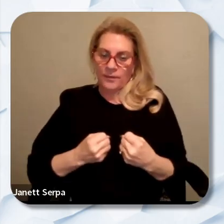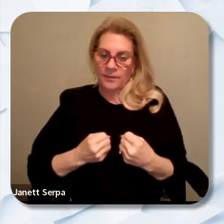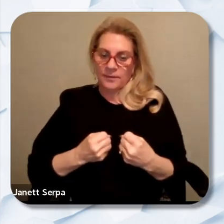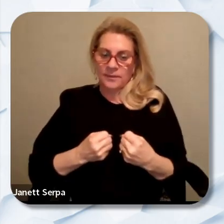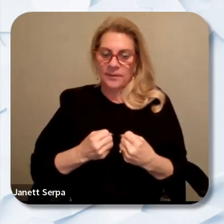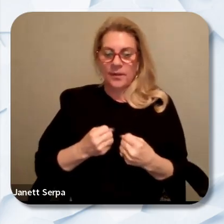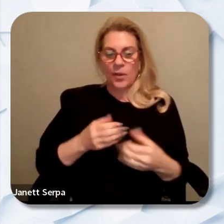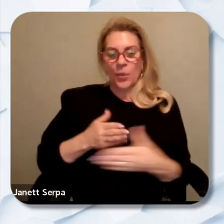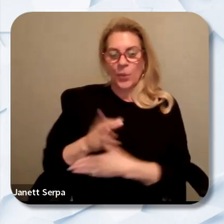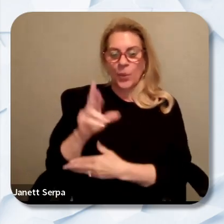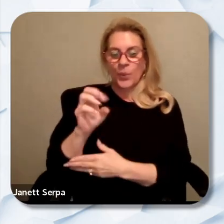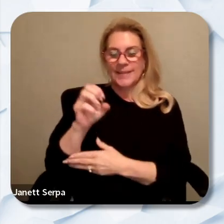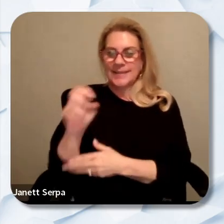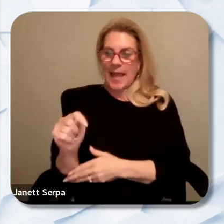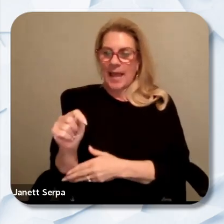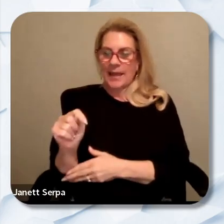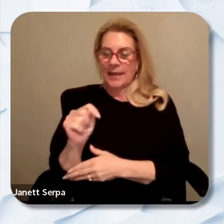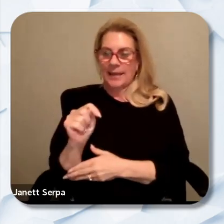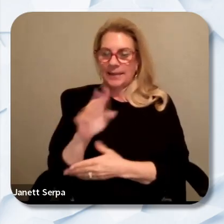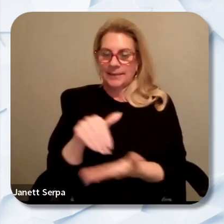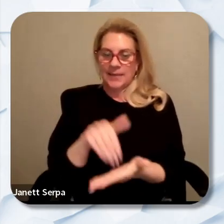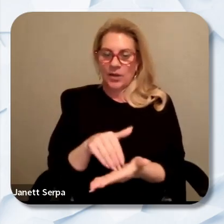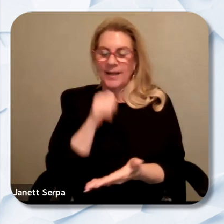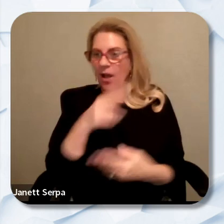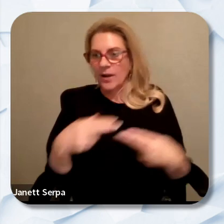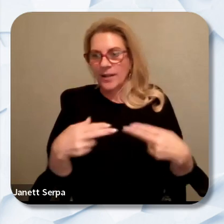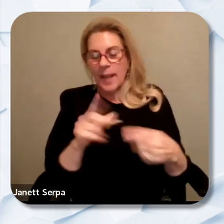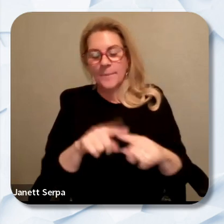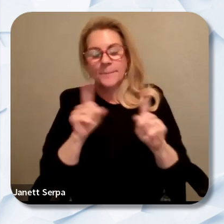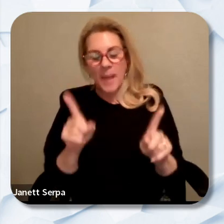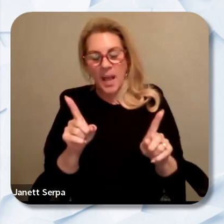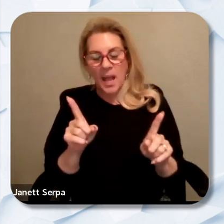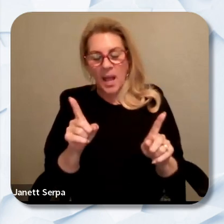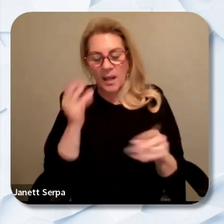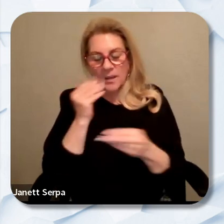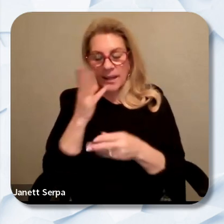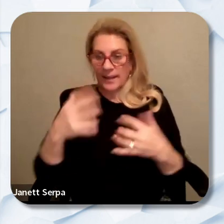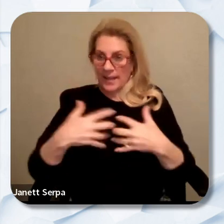it's important to note although it's not on the slide that it was the implementation of the system